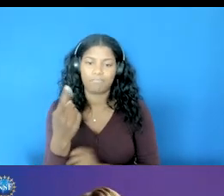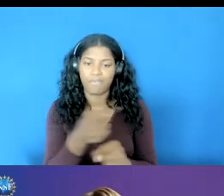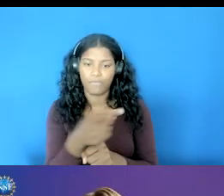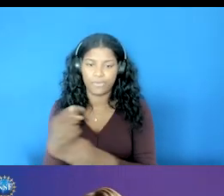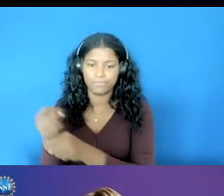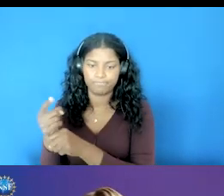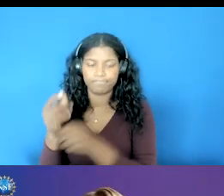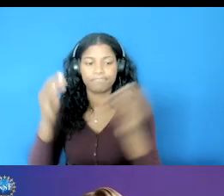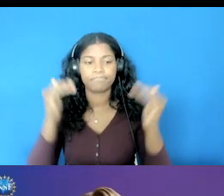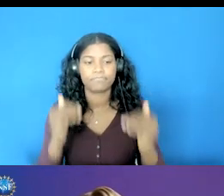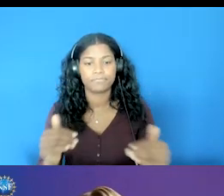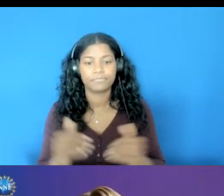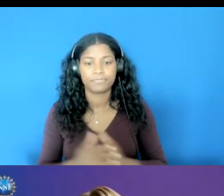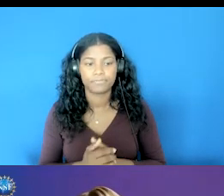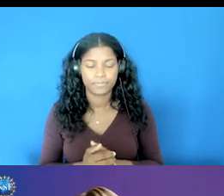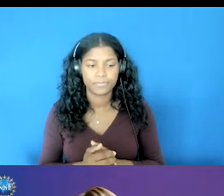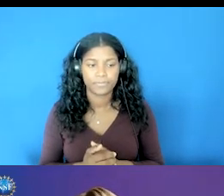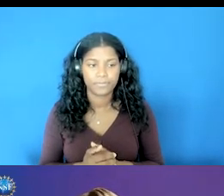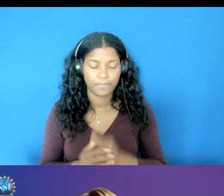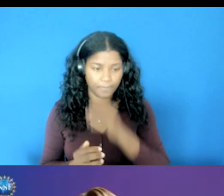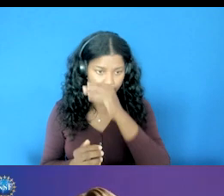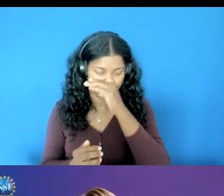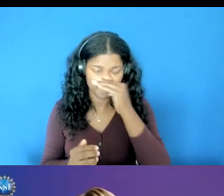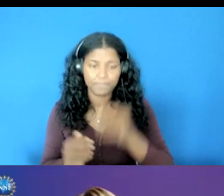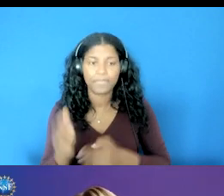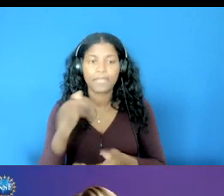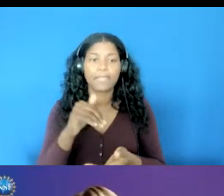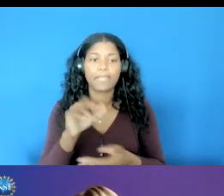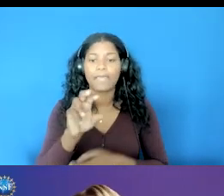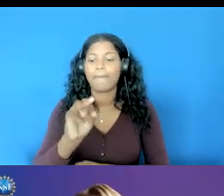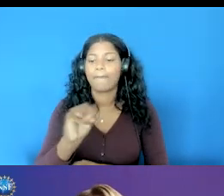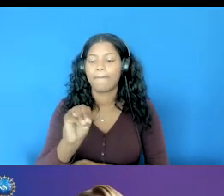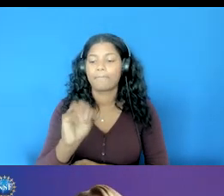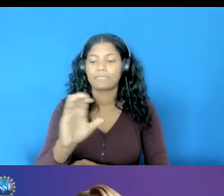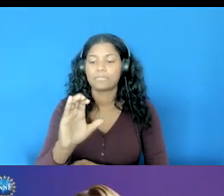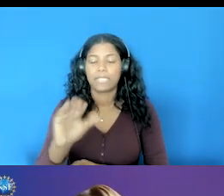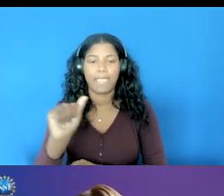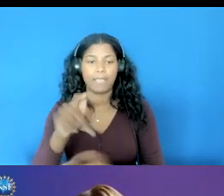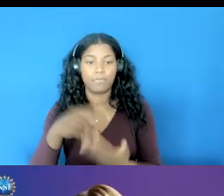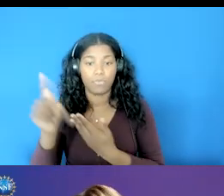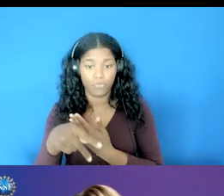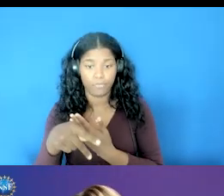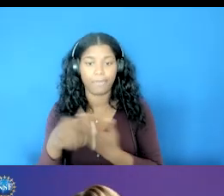Next. The mid-career advancement or MCA program is now in its third year.